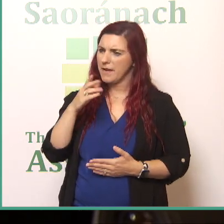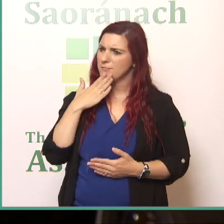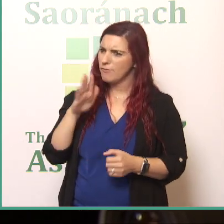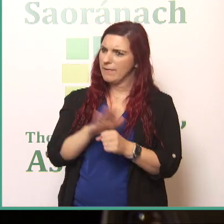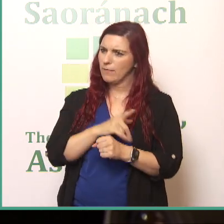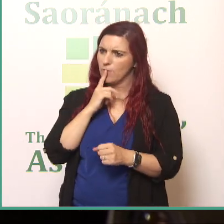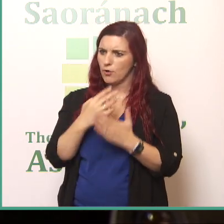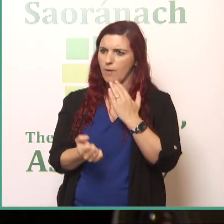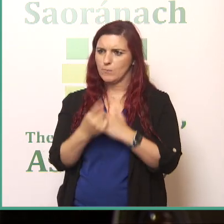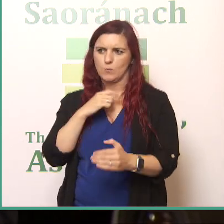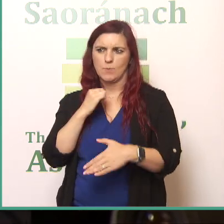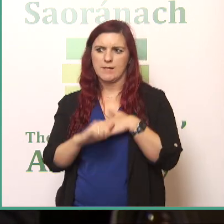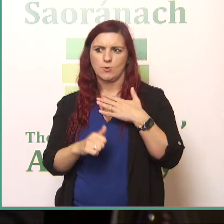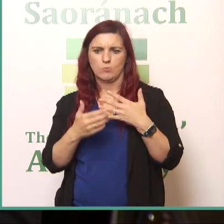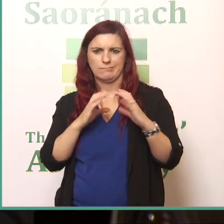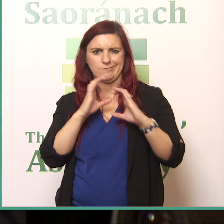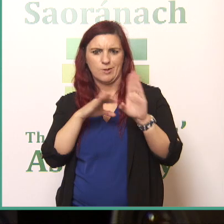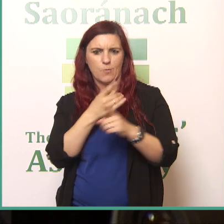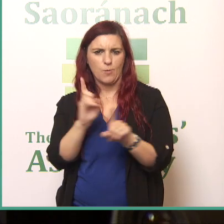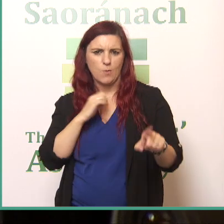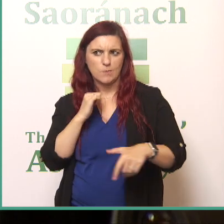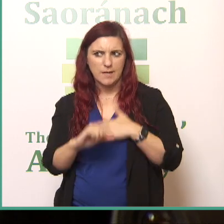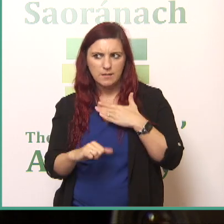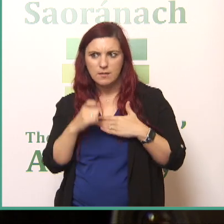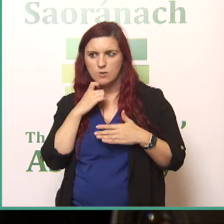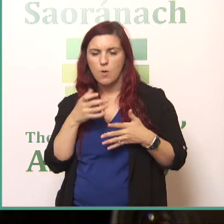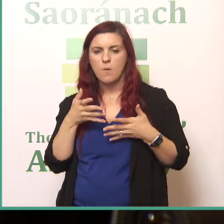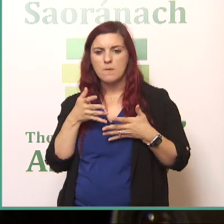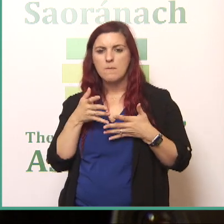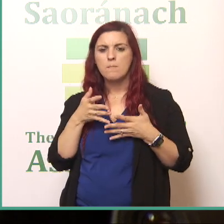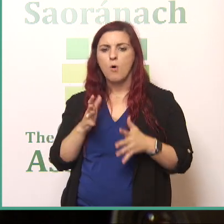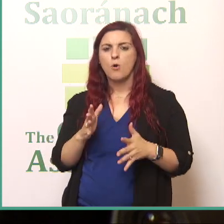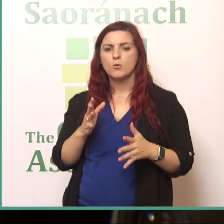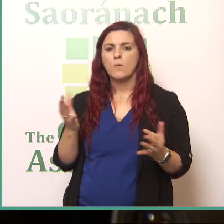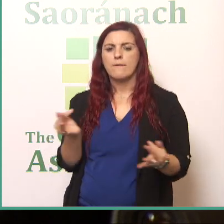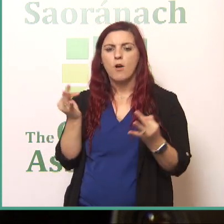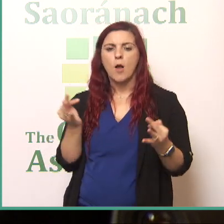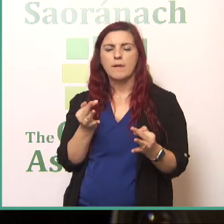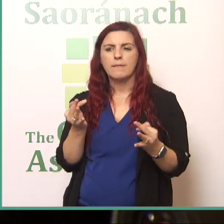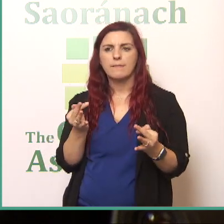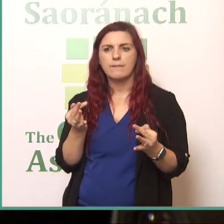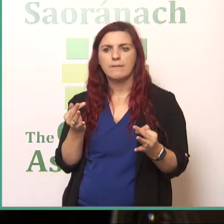of to speak to you today I was born into a farming family in 1952 that gives away my age